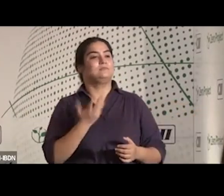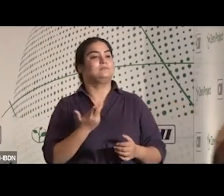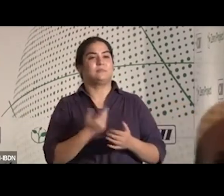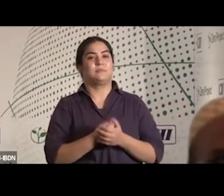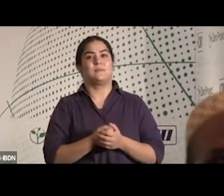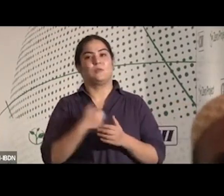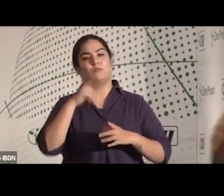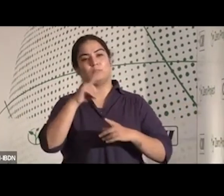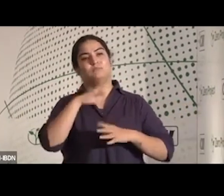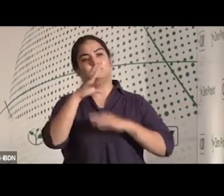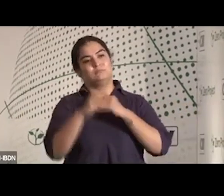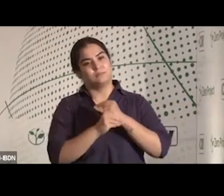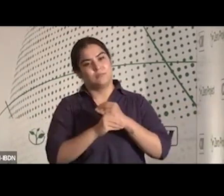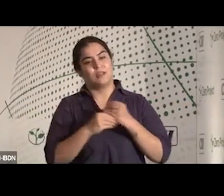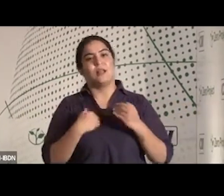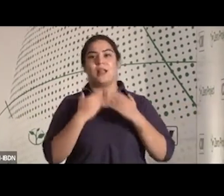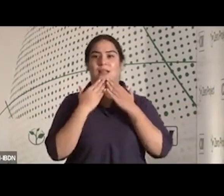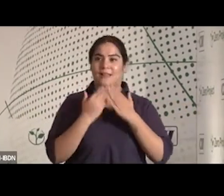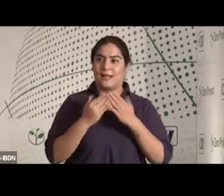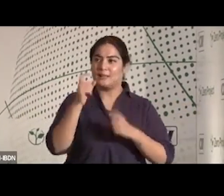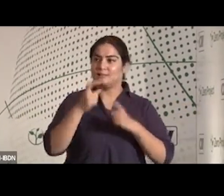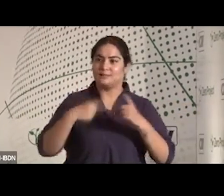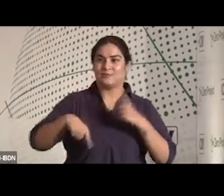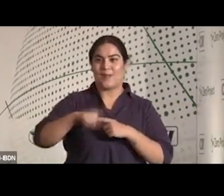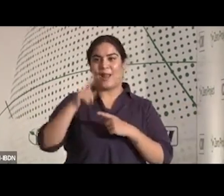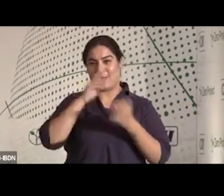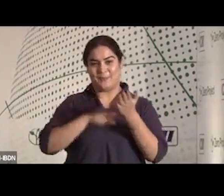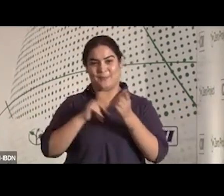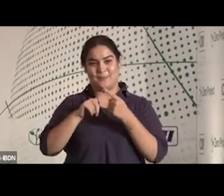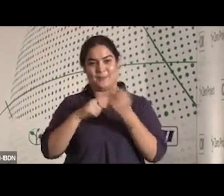add our pangs to the things that you have mentioned.